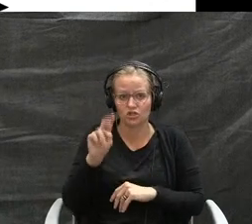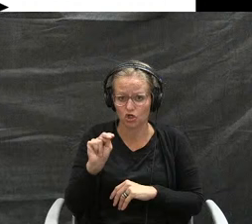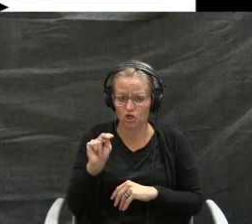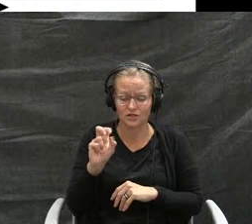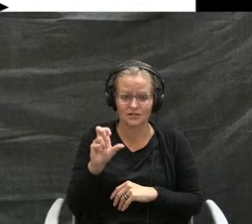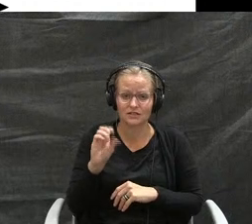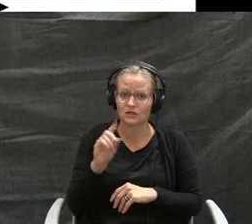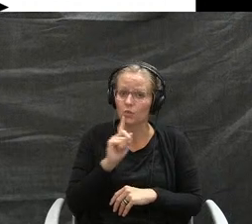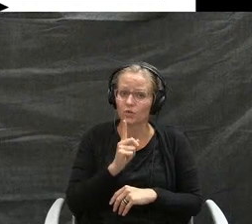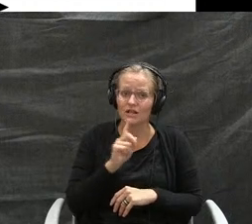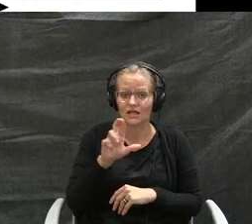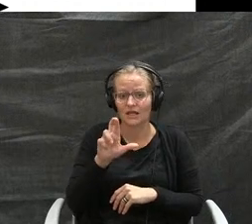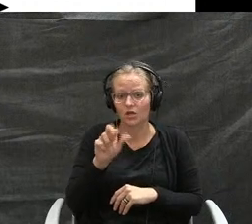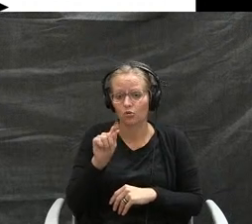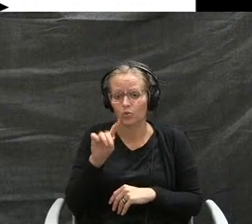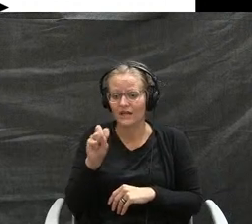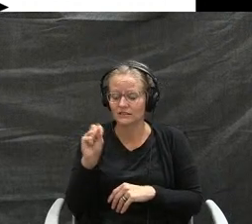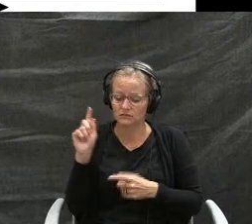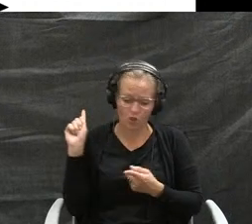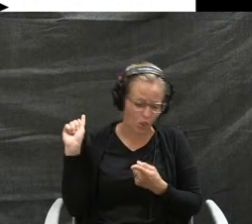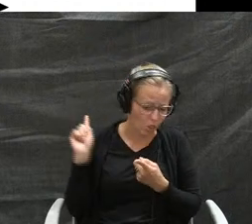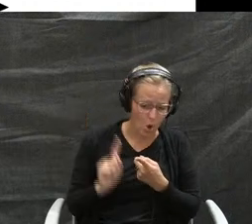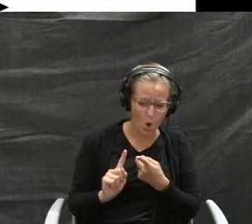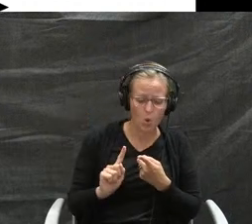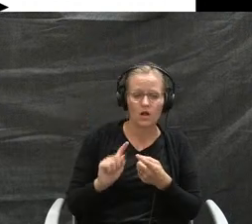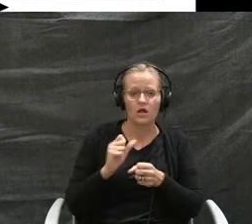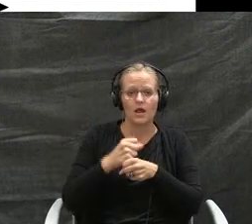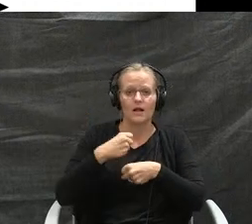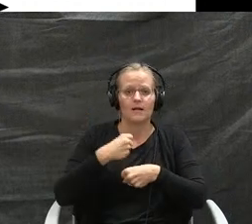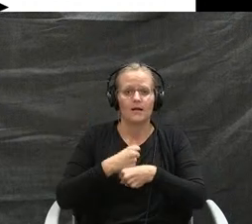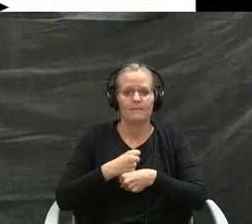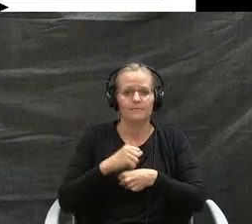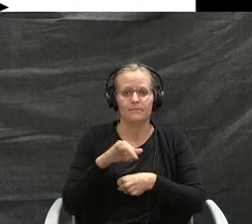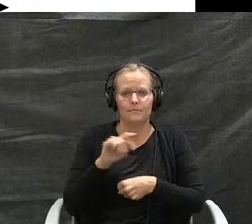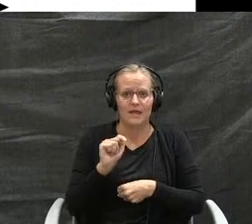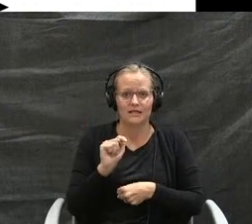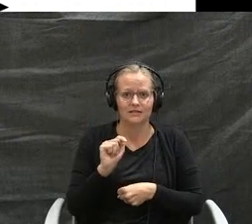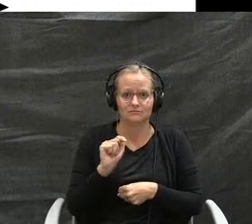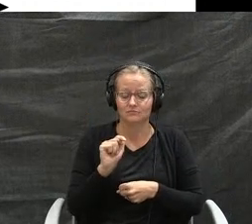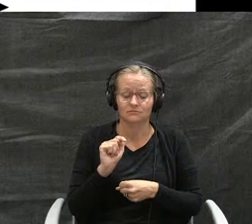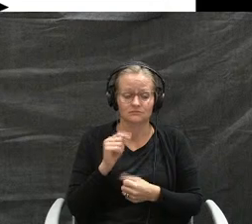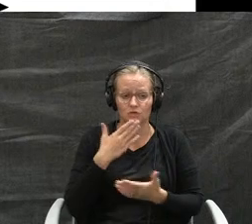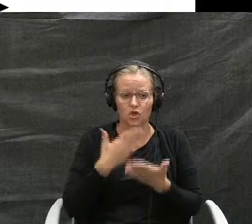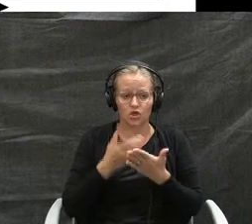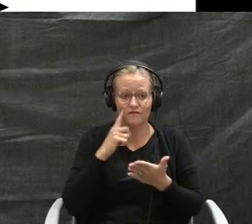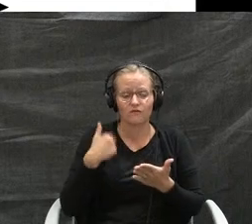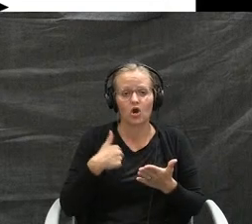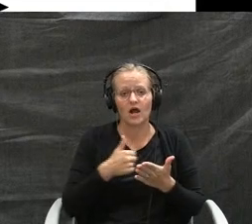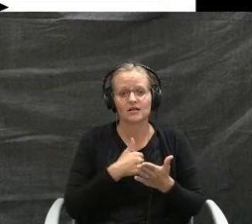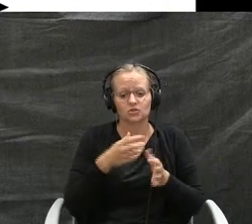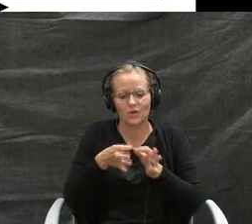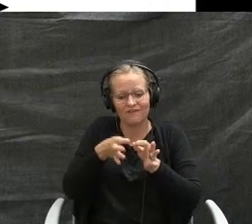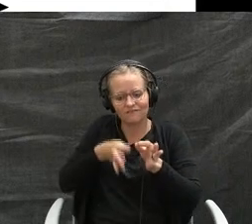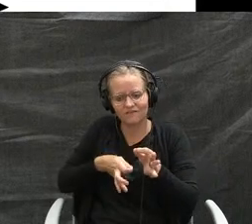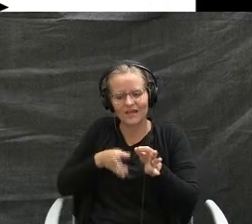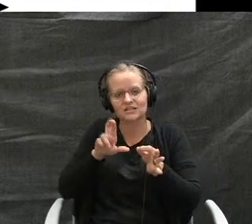return and so rates are really low. So it made made it judicious for us to look at, advanced refunding and so the